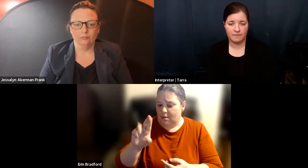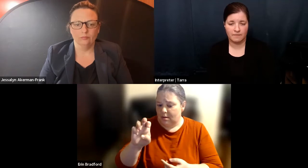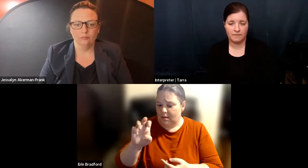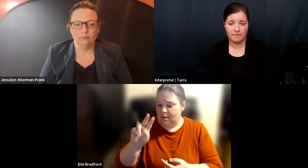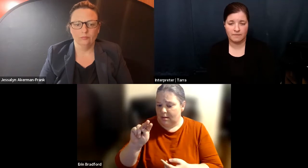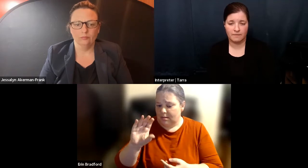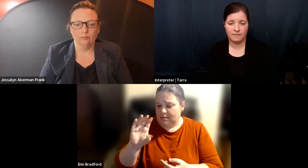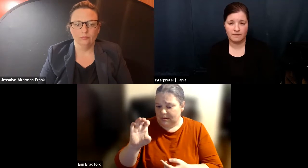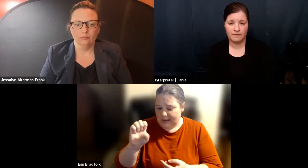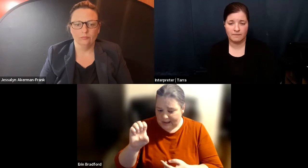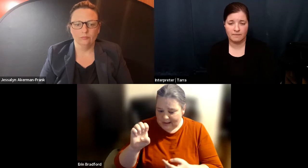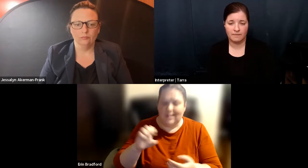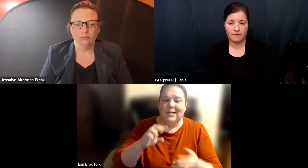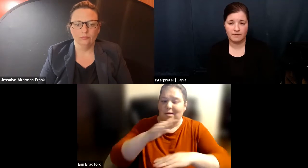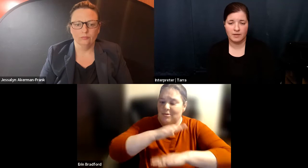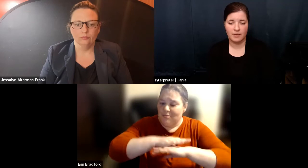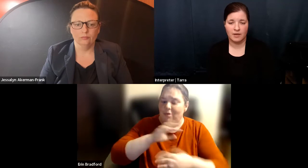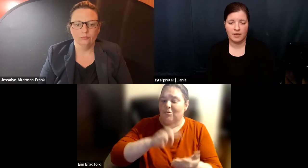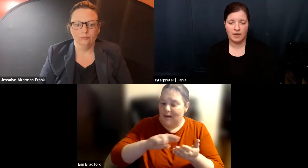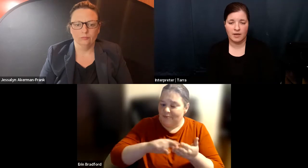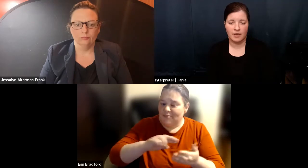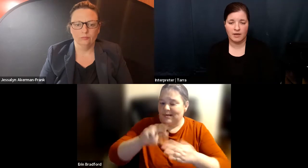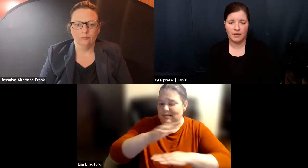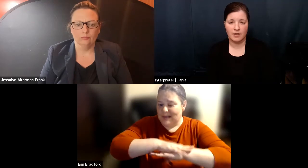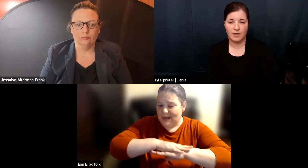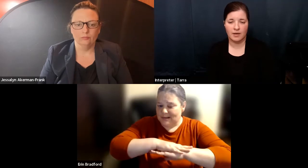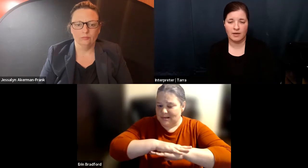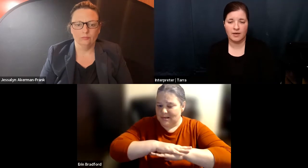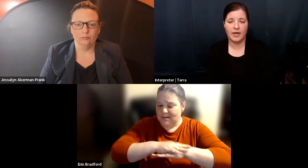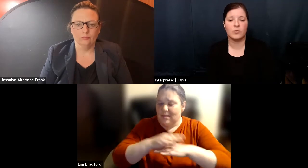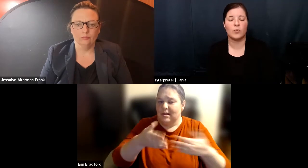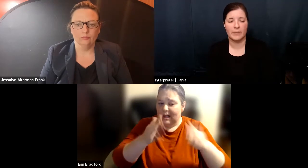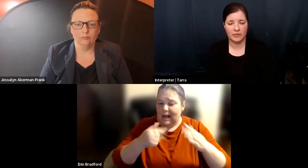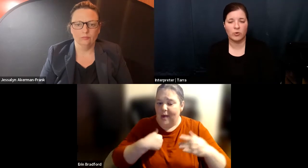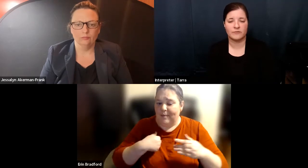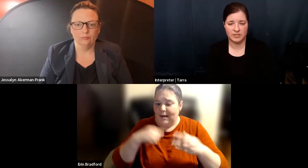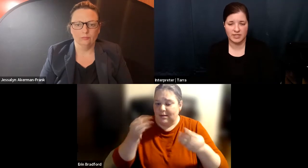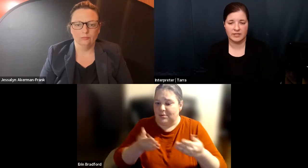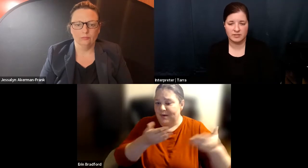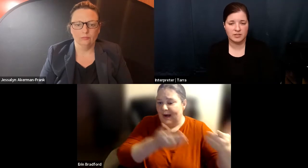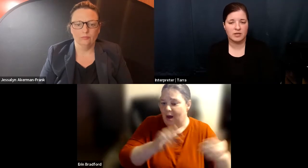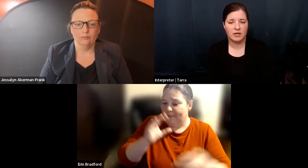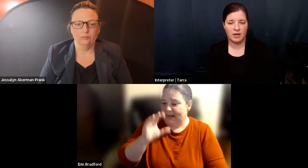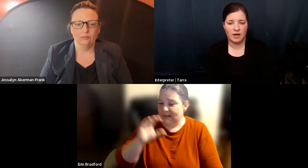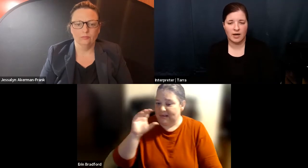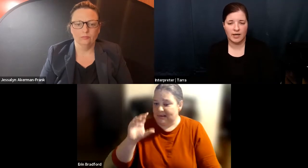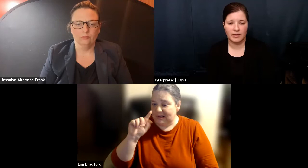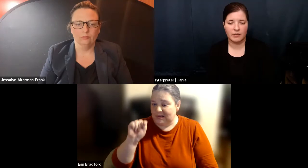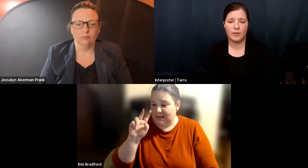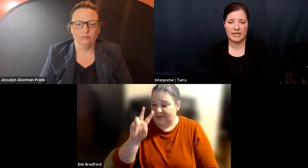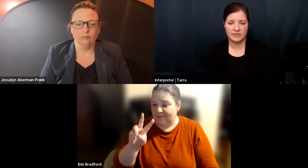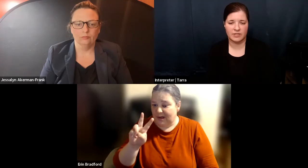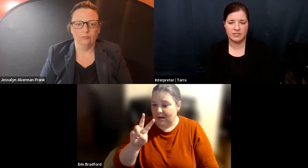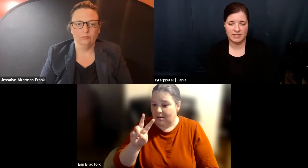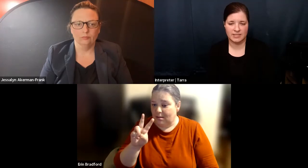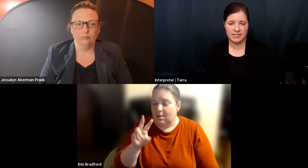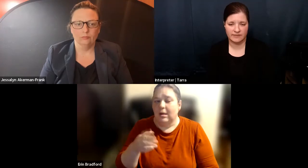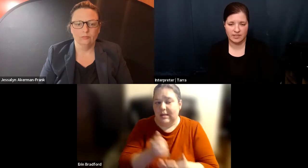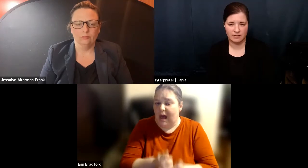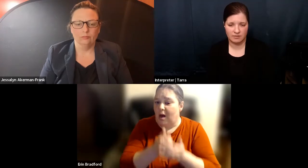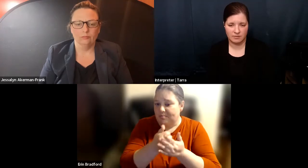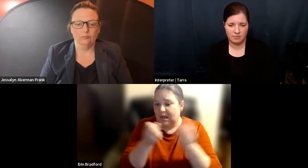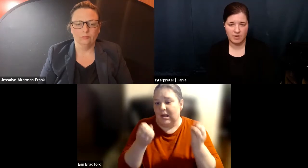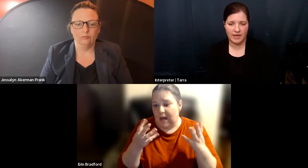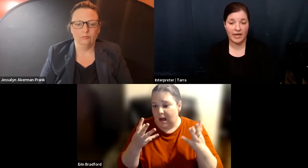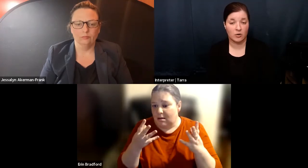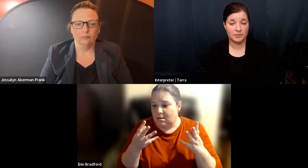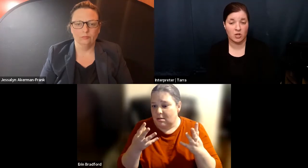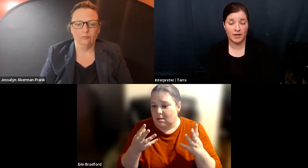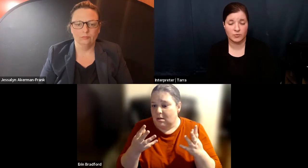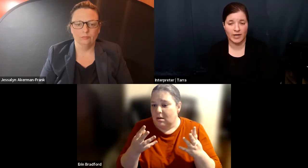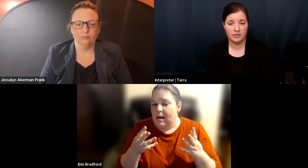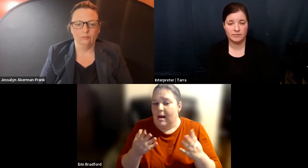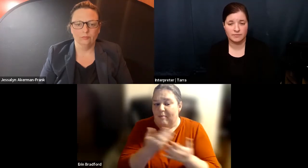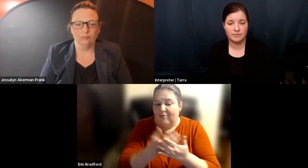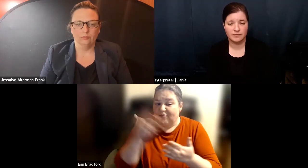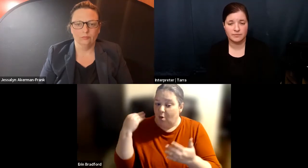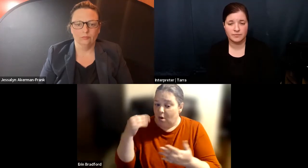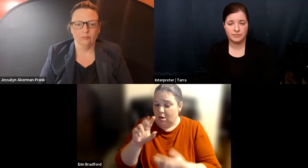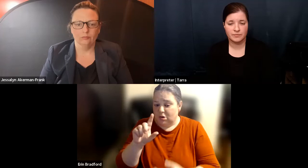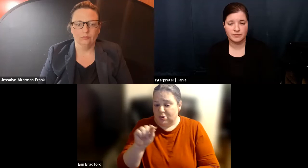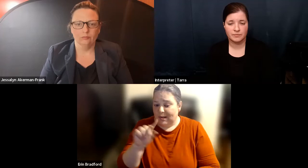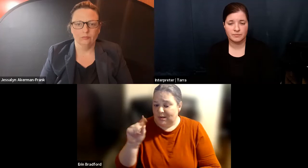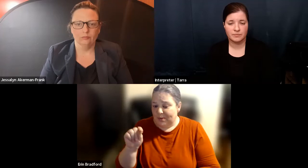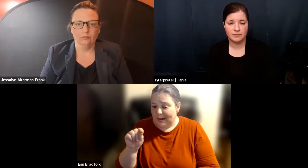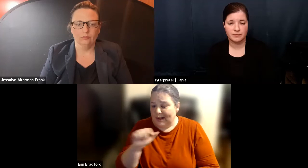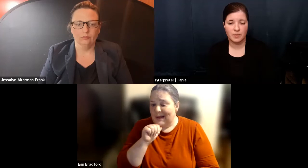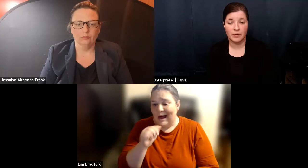We do have the closed captioning TV, the CCTV at work.